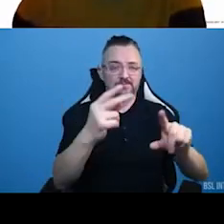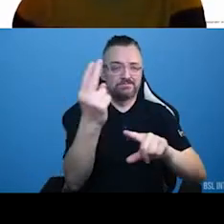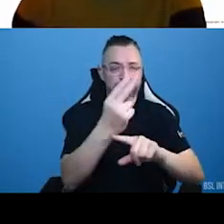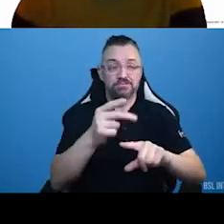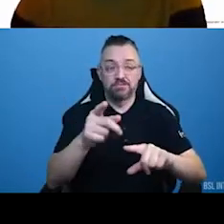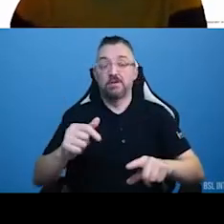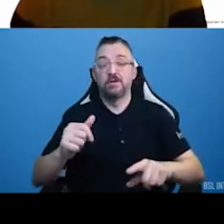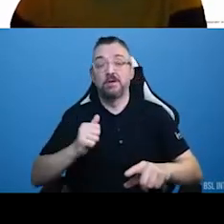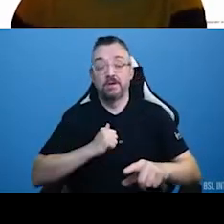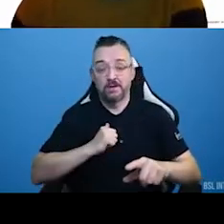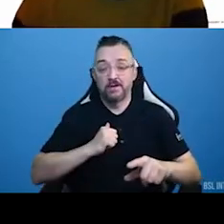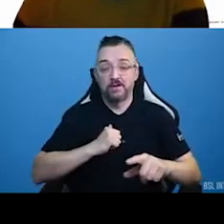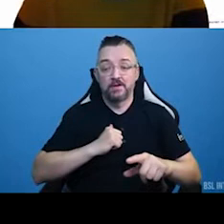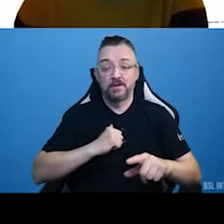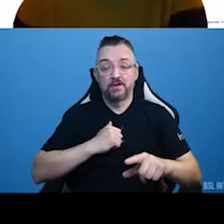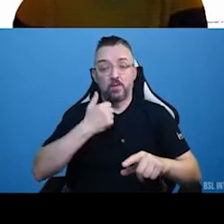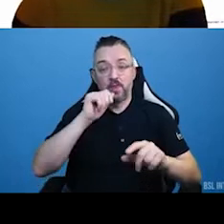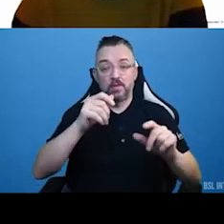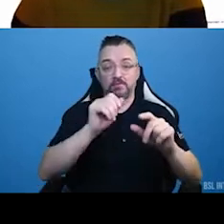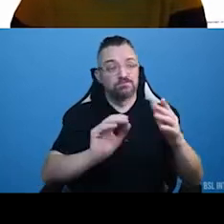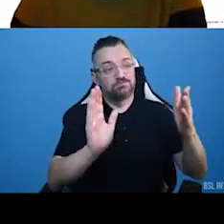been put onto one of the arches